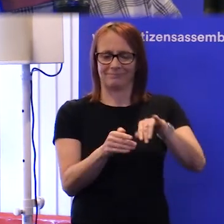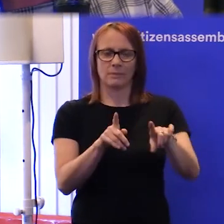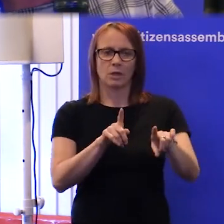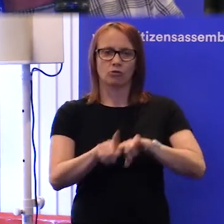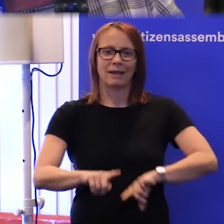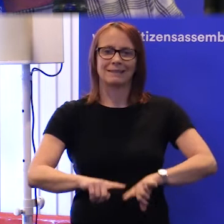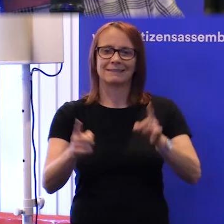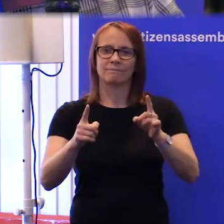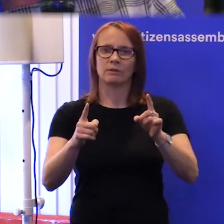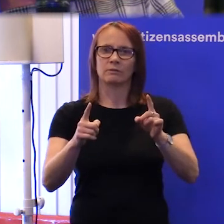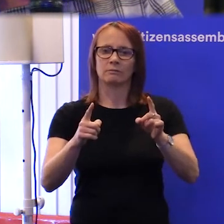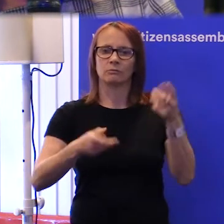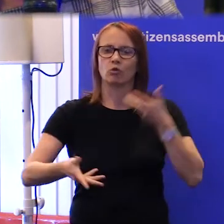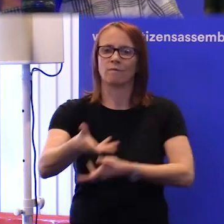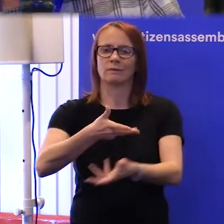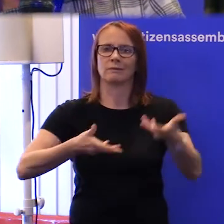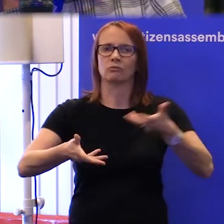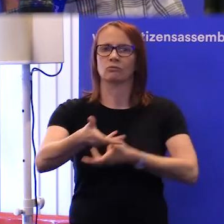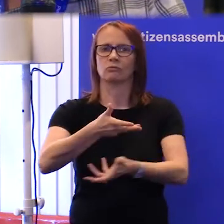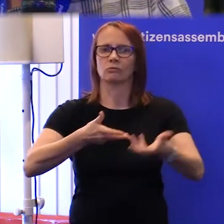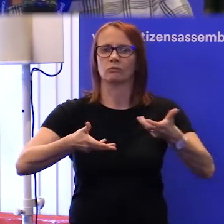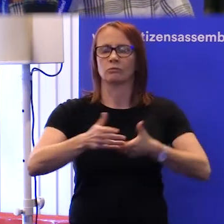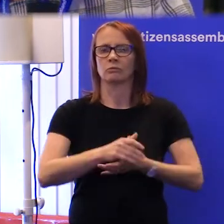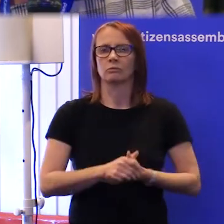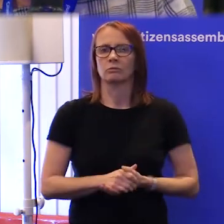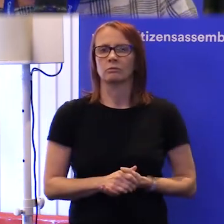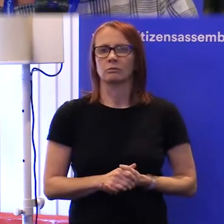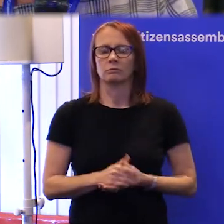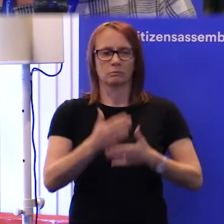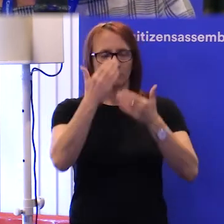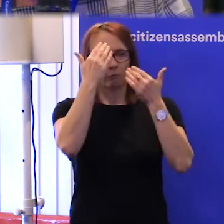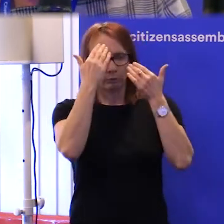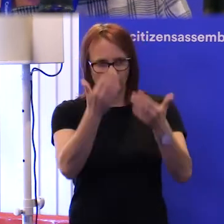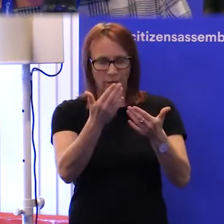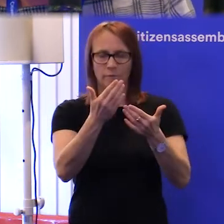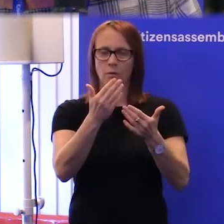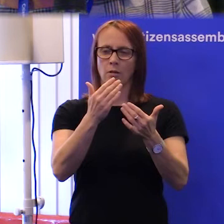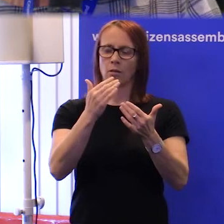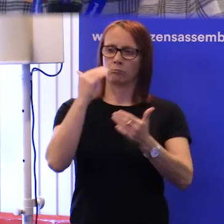conversations conversations that were respectful and mature and based on